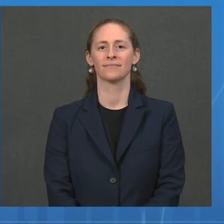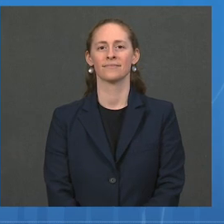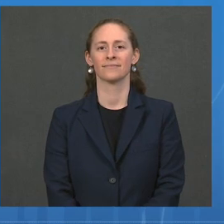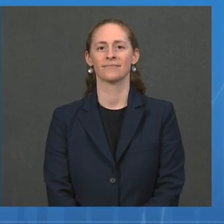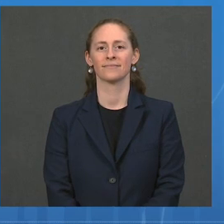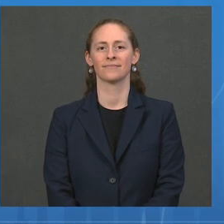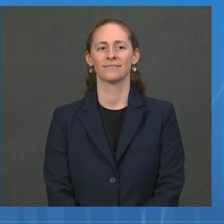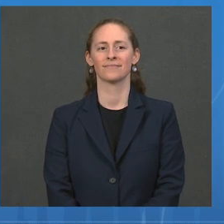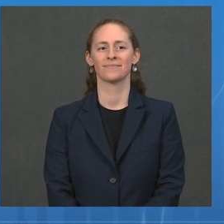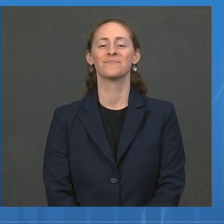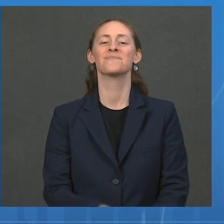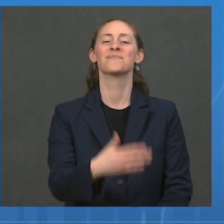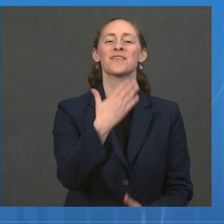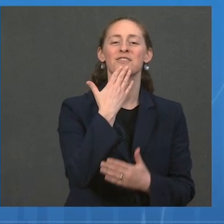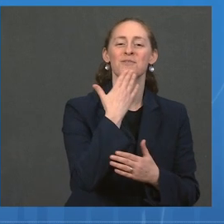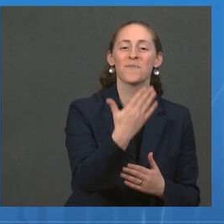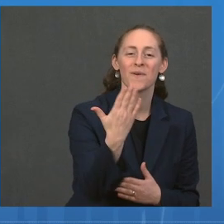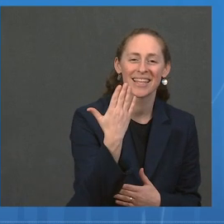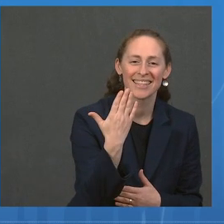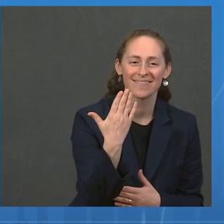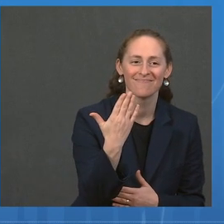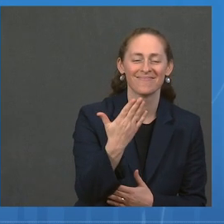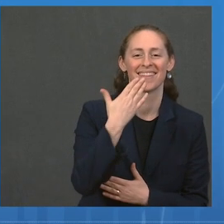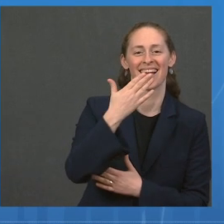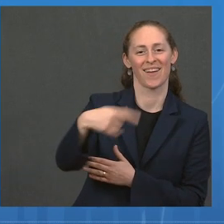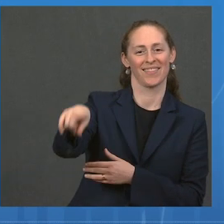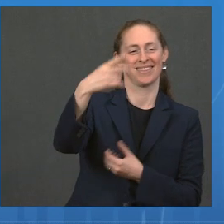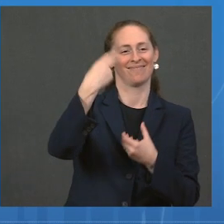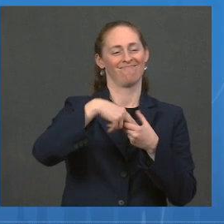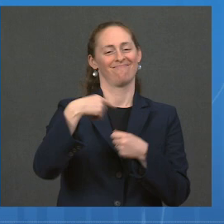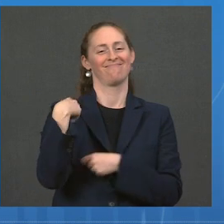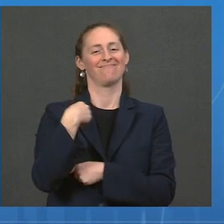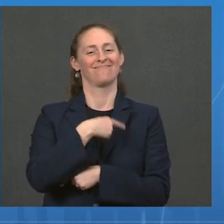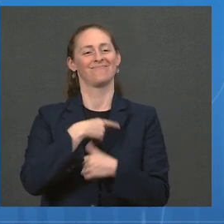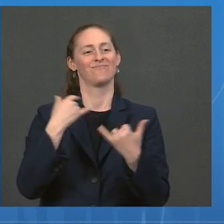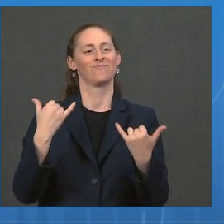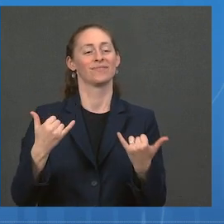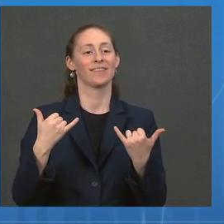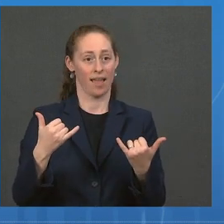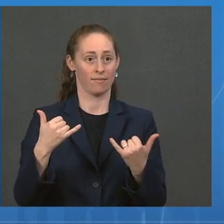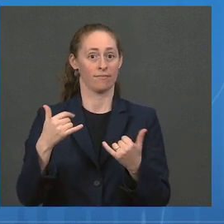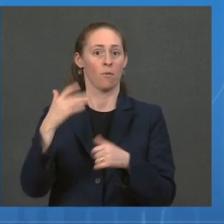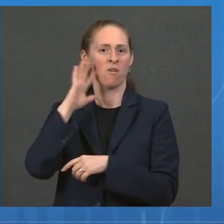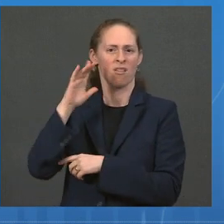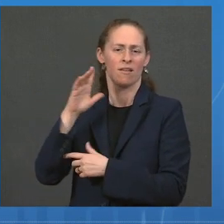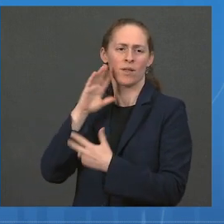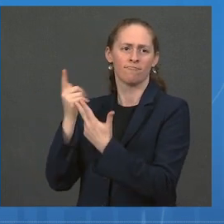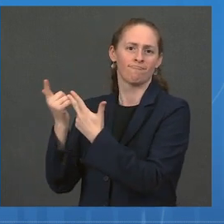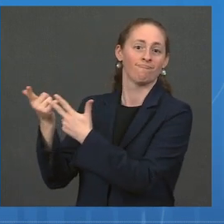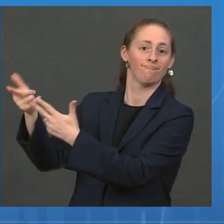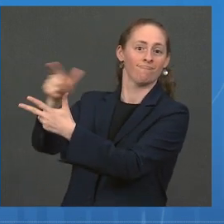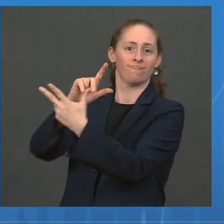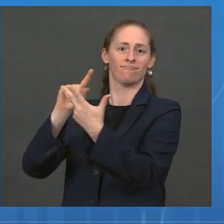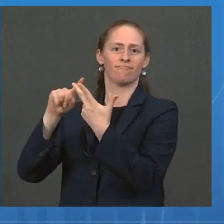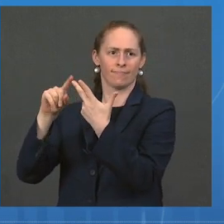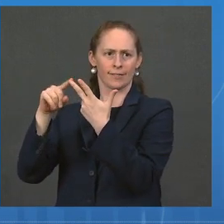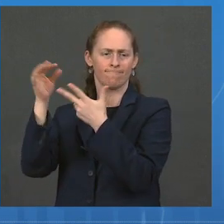Mr. Zients: Good morning, and thanks for joining us. Today, I'll first turn to Drs. Walensky and Fauci to cover the state of the pandemic